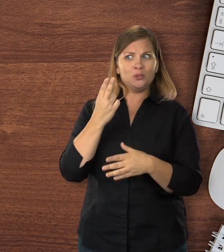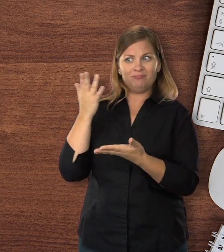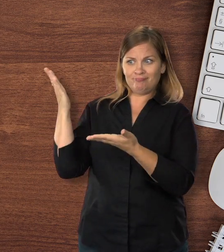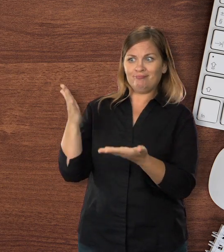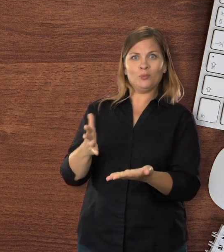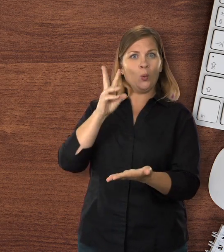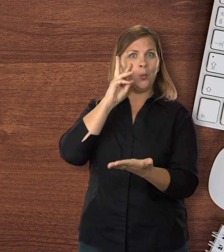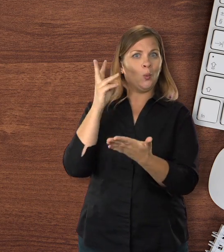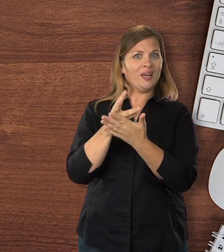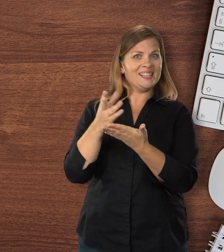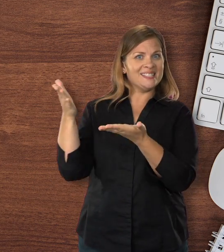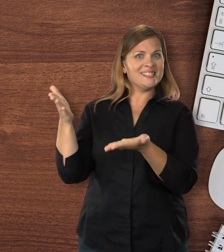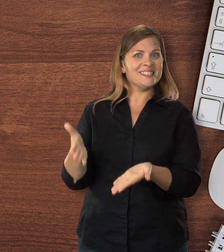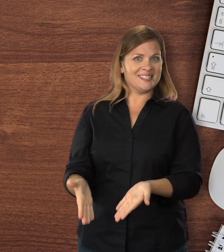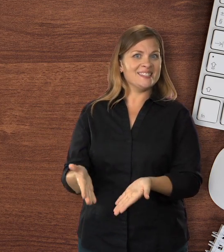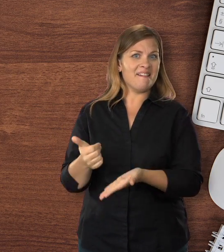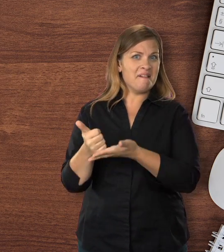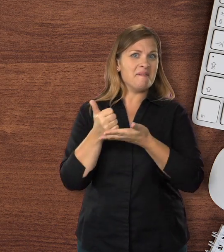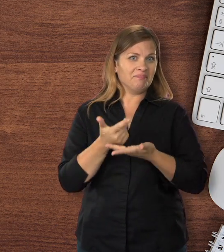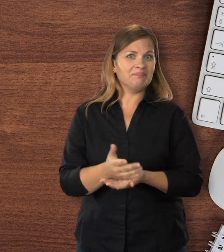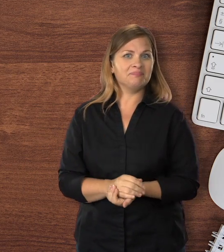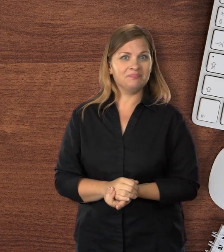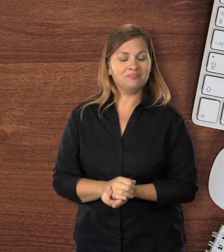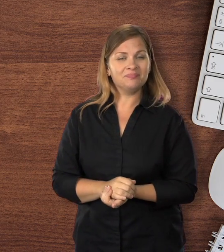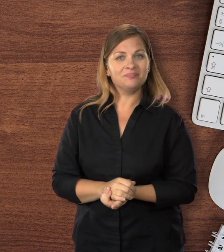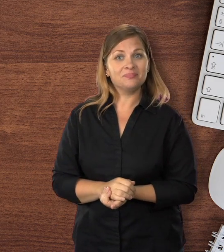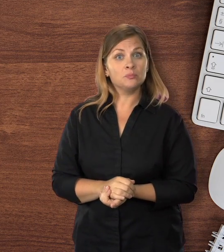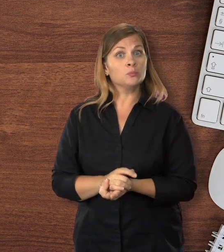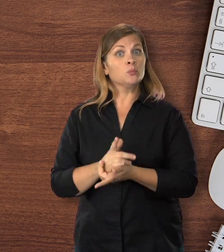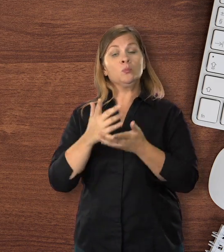There are a lot of ways that you are allowed to prove where you live.